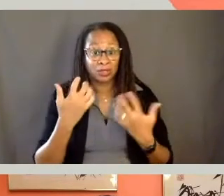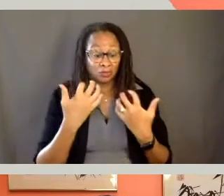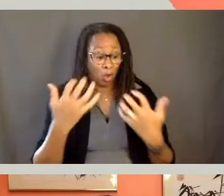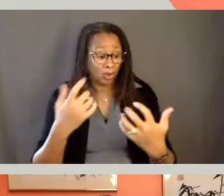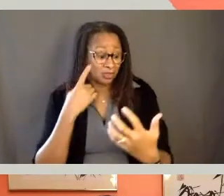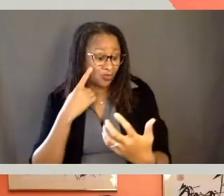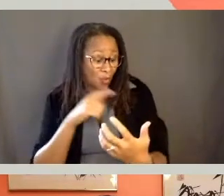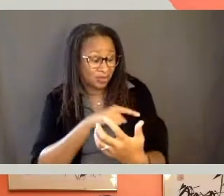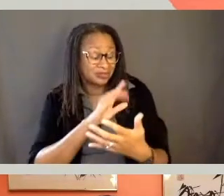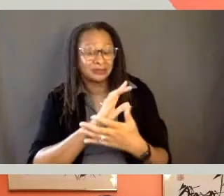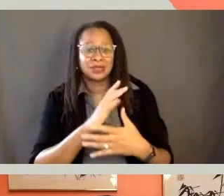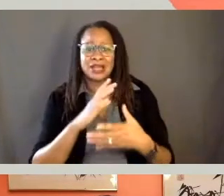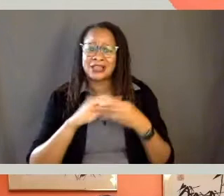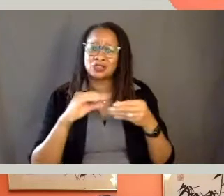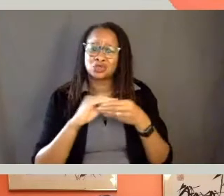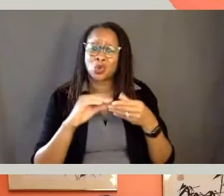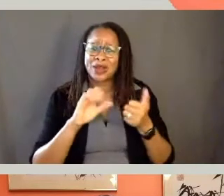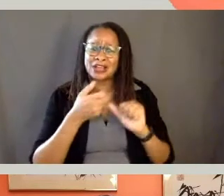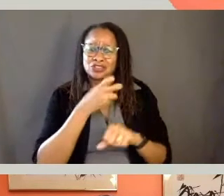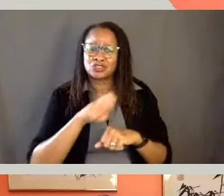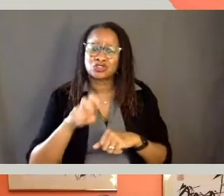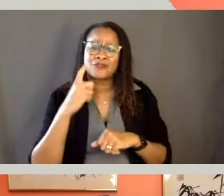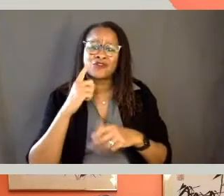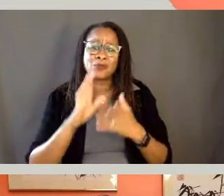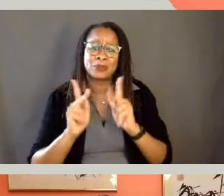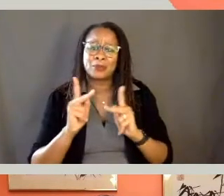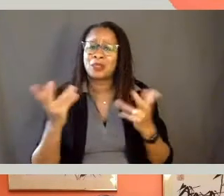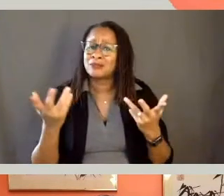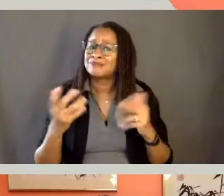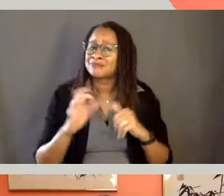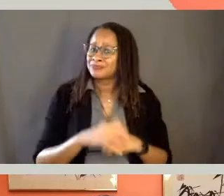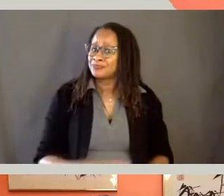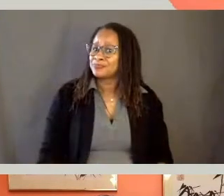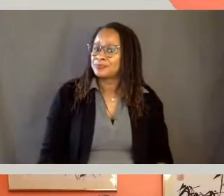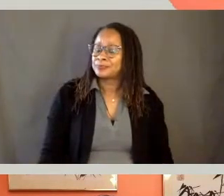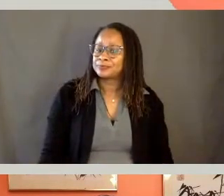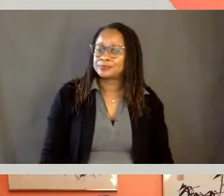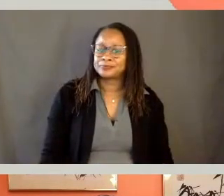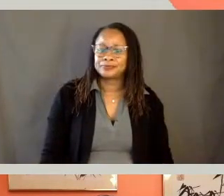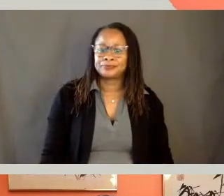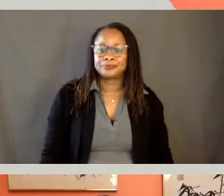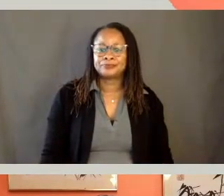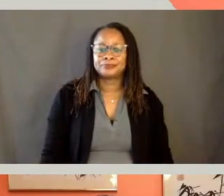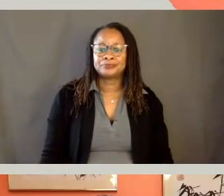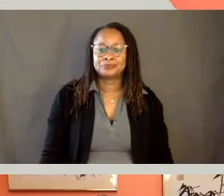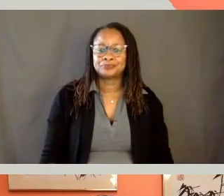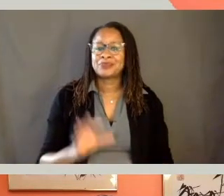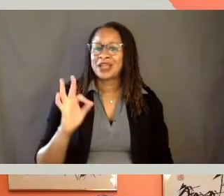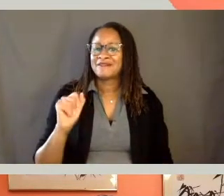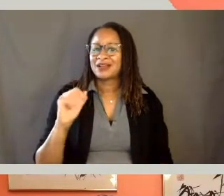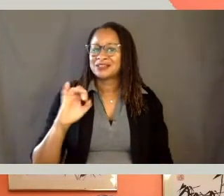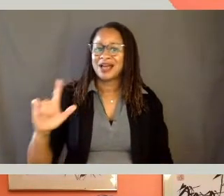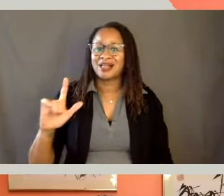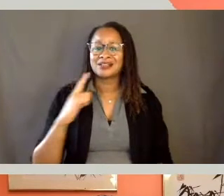the story that you're putting on to screen for people? You know that's a really interesting question.